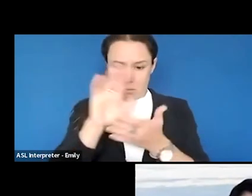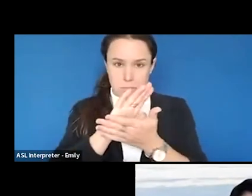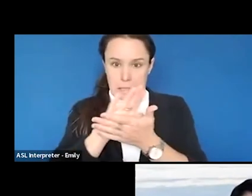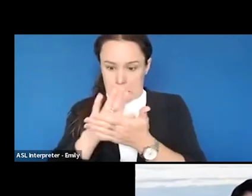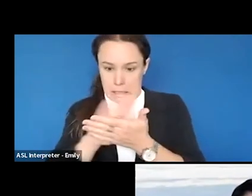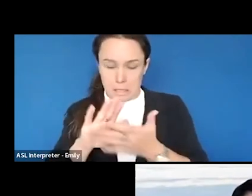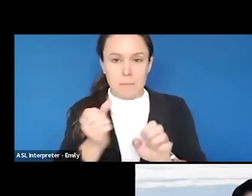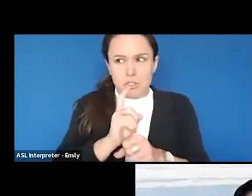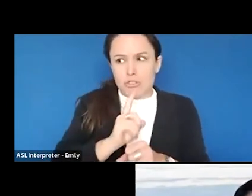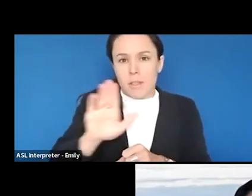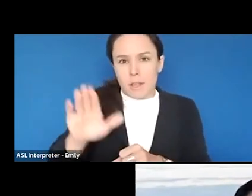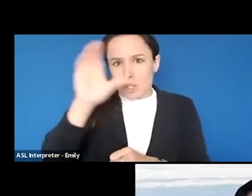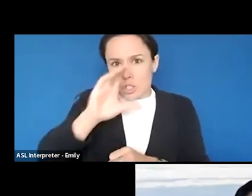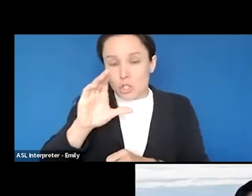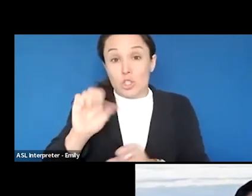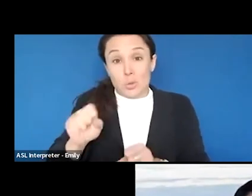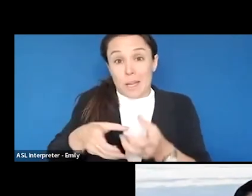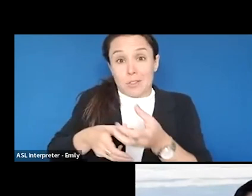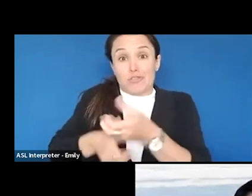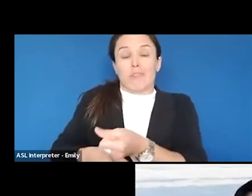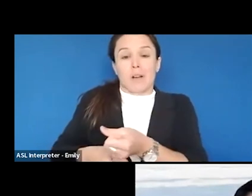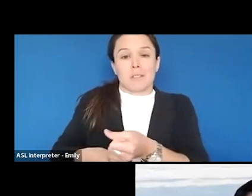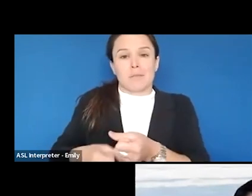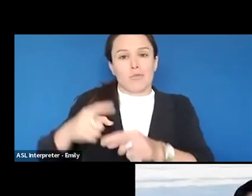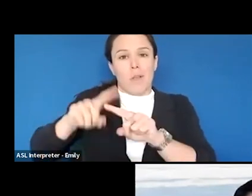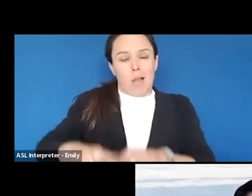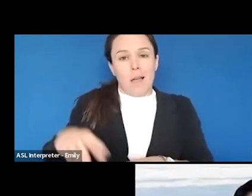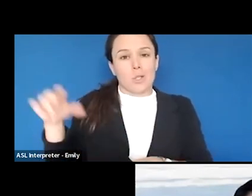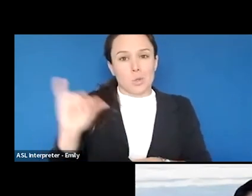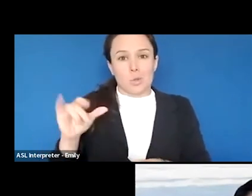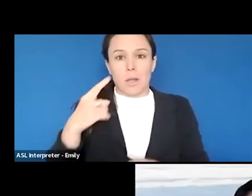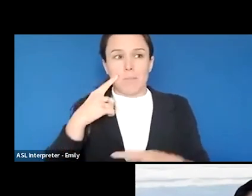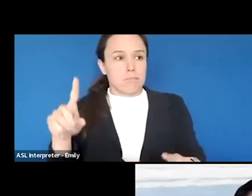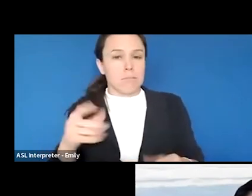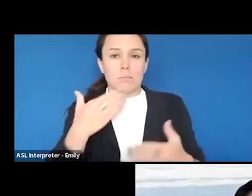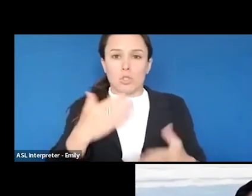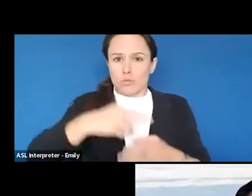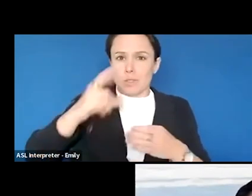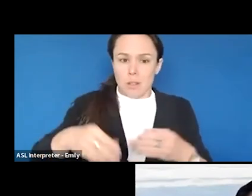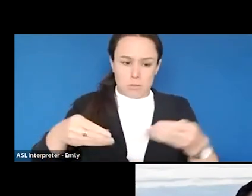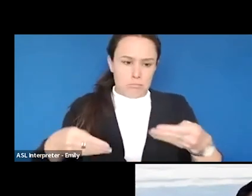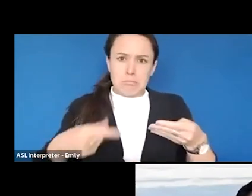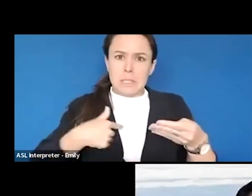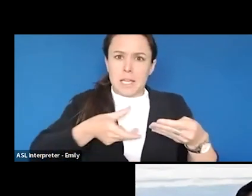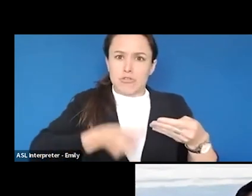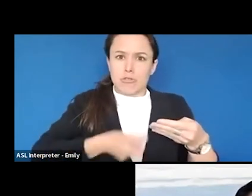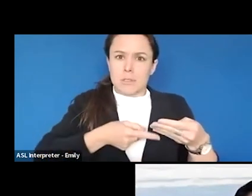safe and trustworthy and it gave strong results that people could trust and that effort was in